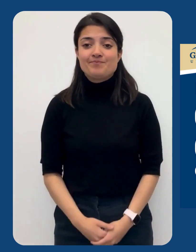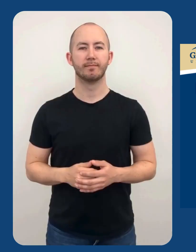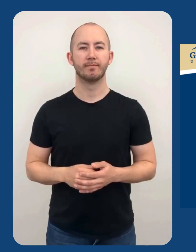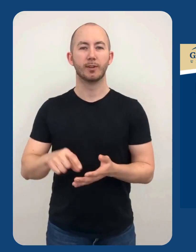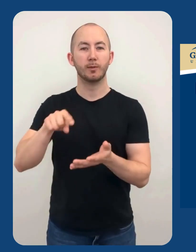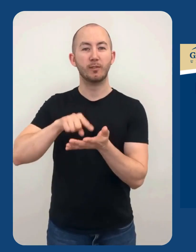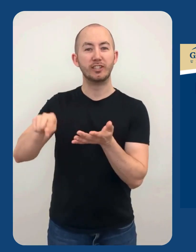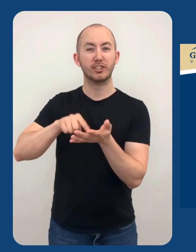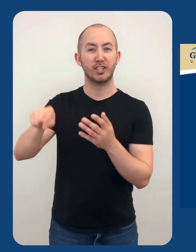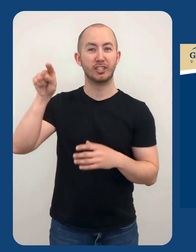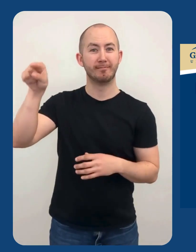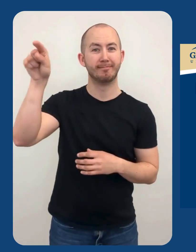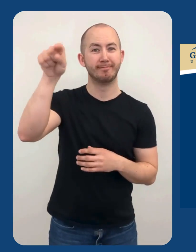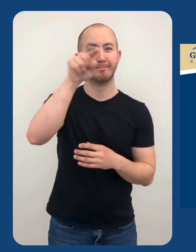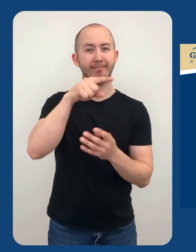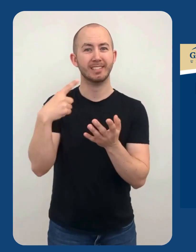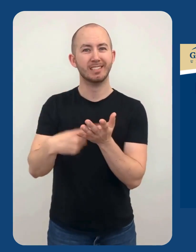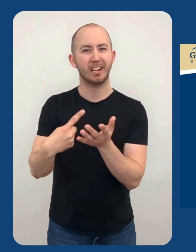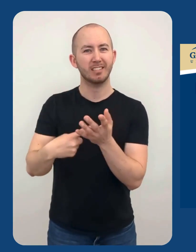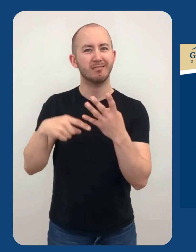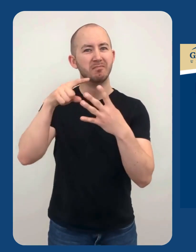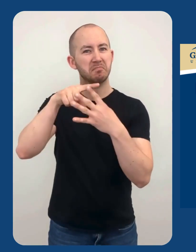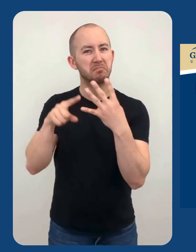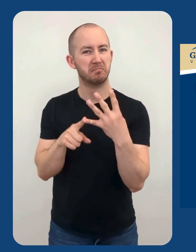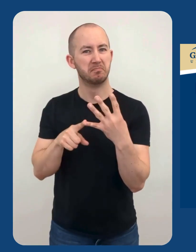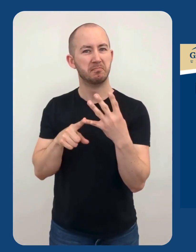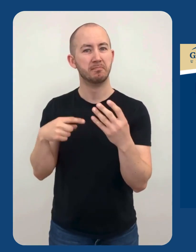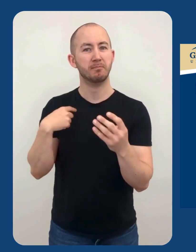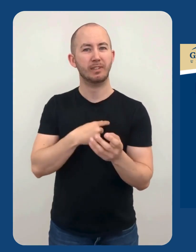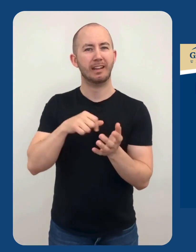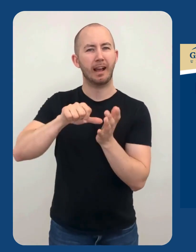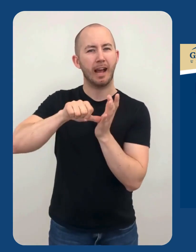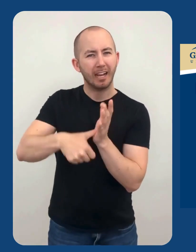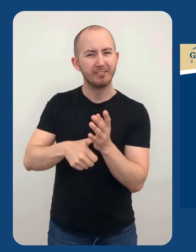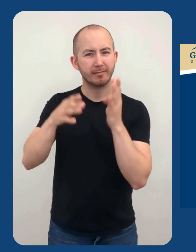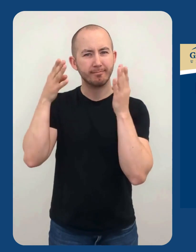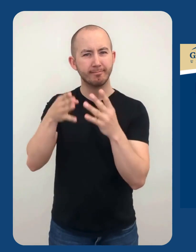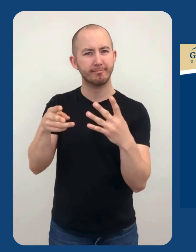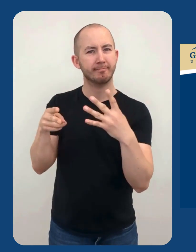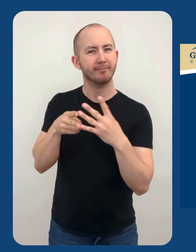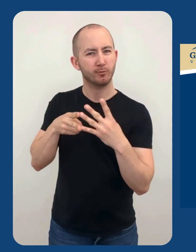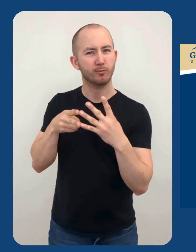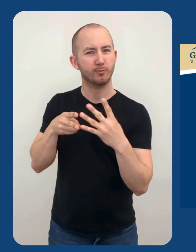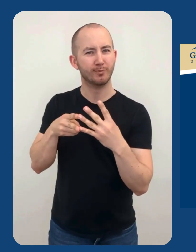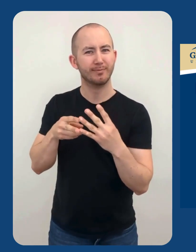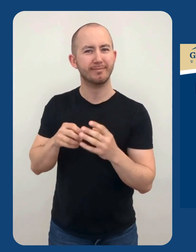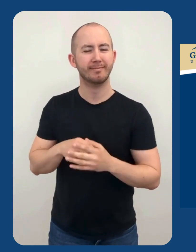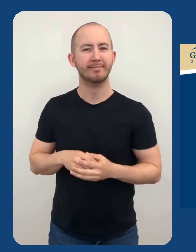Research papers out there involve discussions on four things and we will emphasize on the last two: